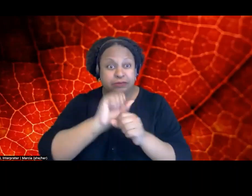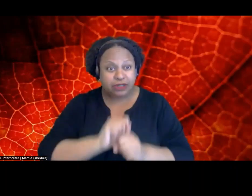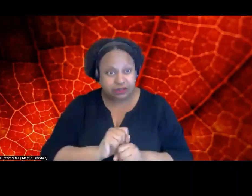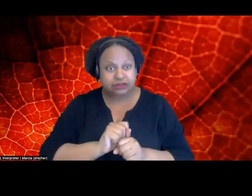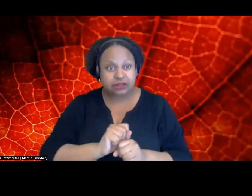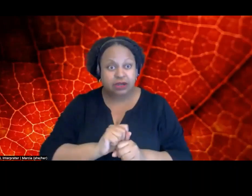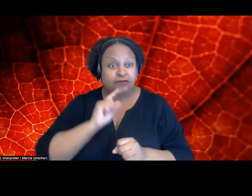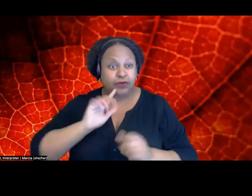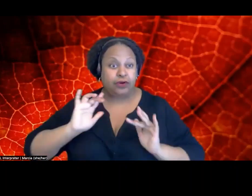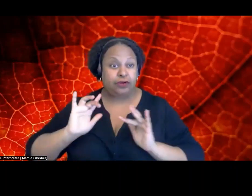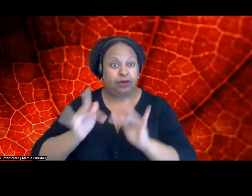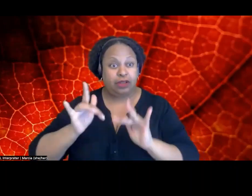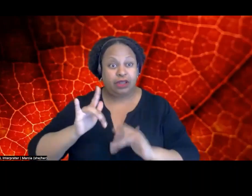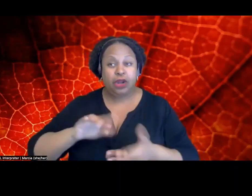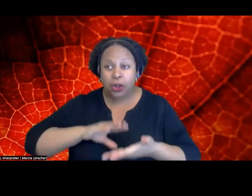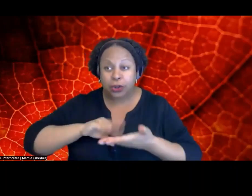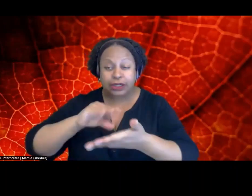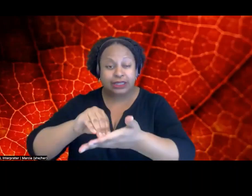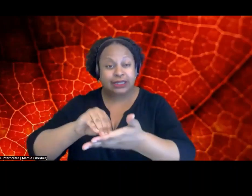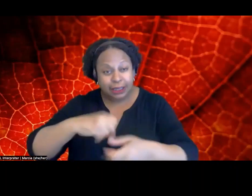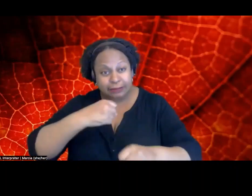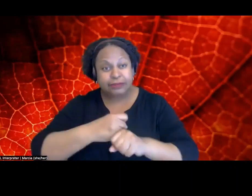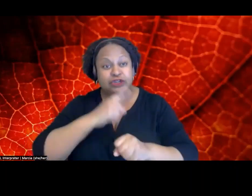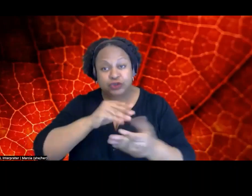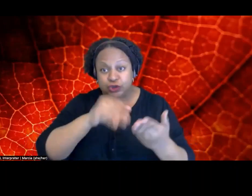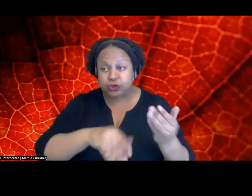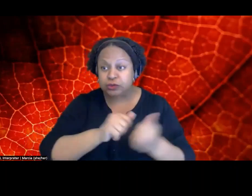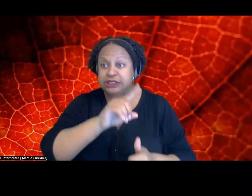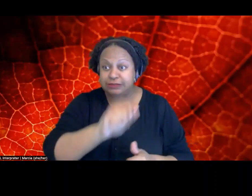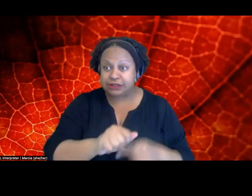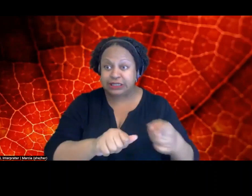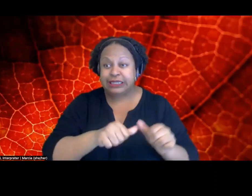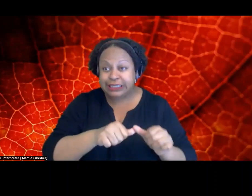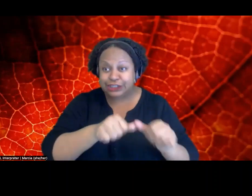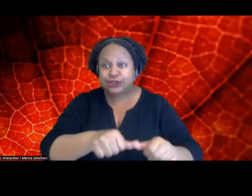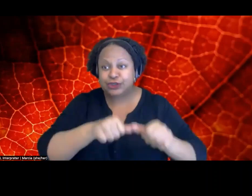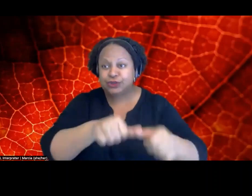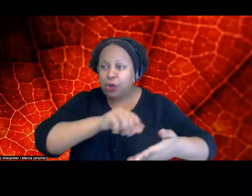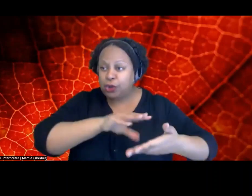virtual learning to keep our students with disabilities in their learning activities.